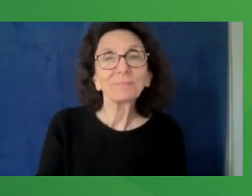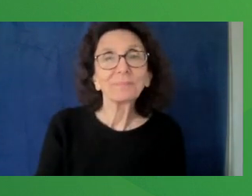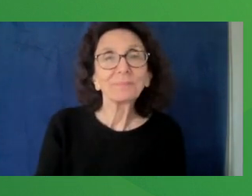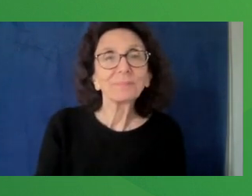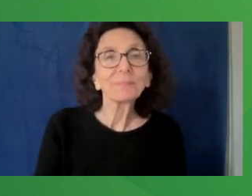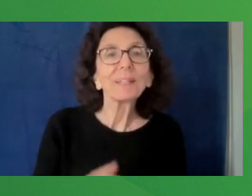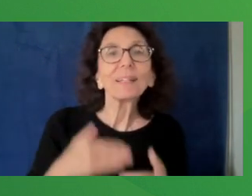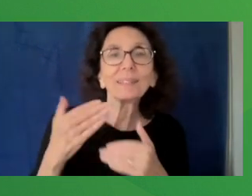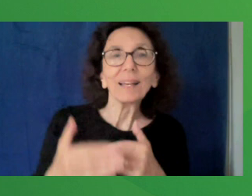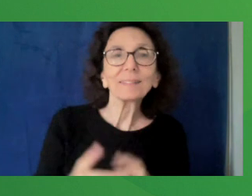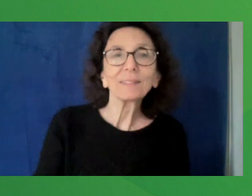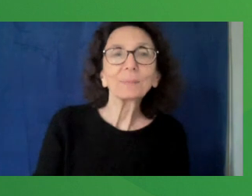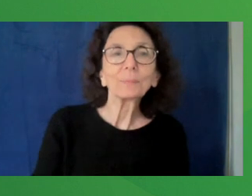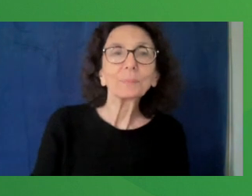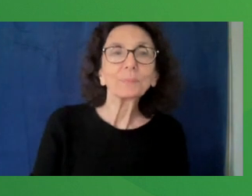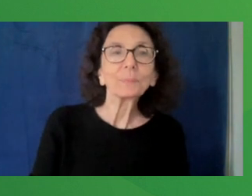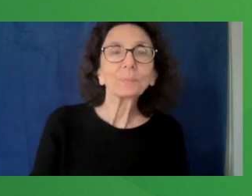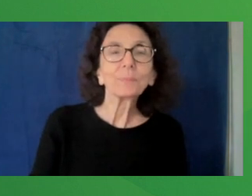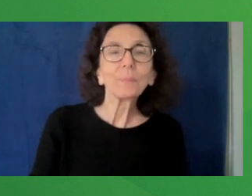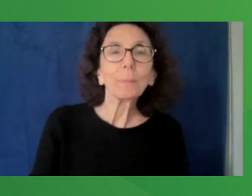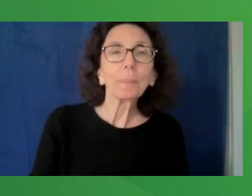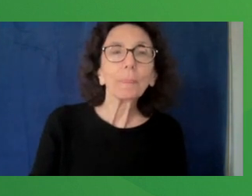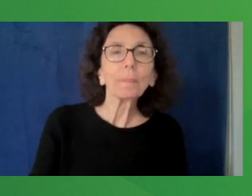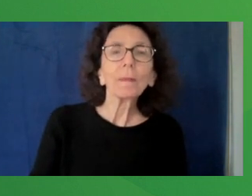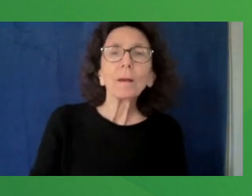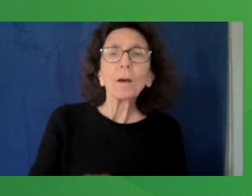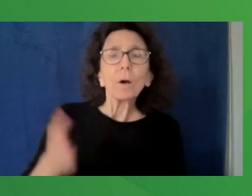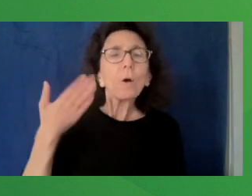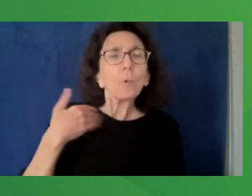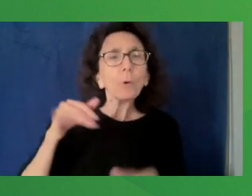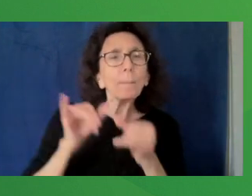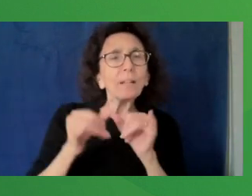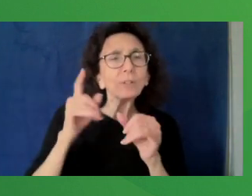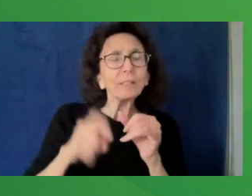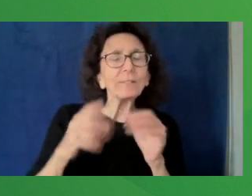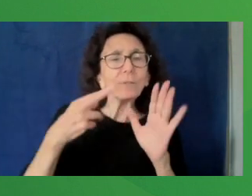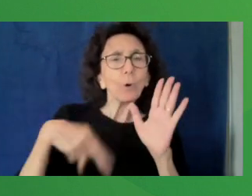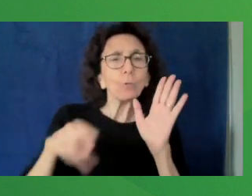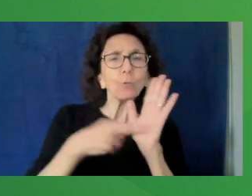Remember we also measured the need for role models, the three role models. Ms. Briscoe